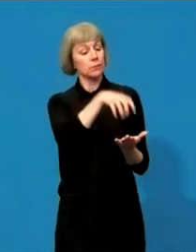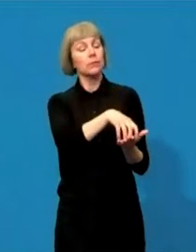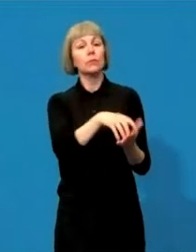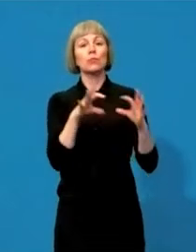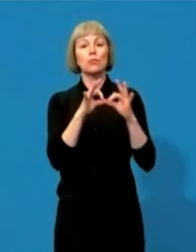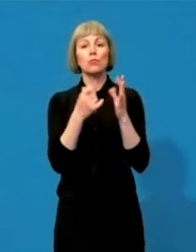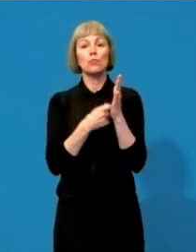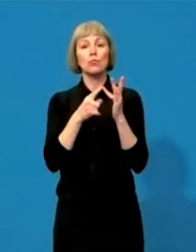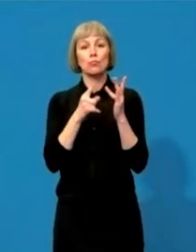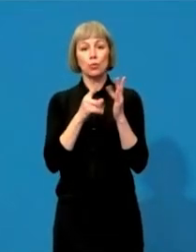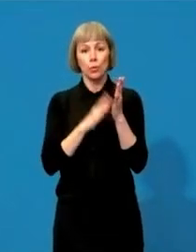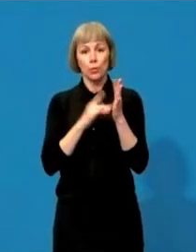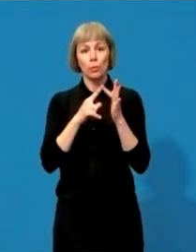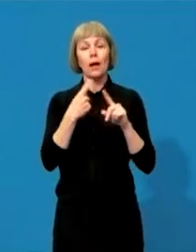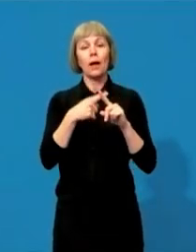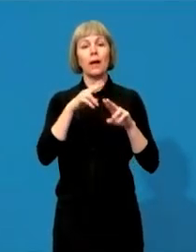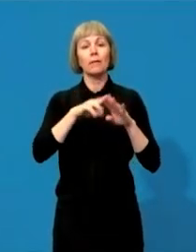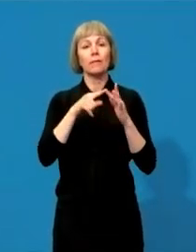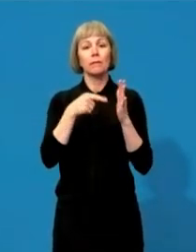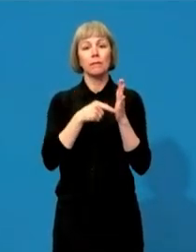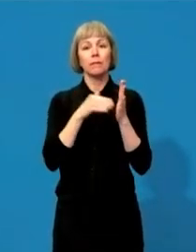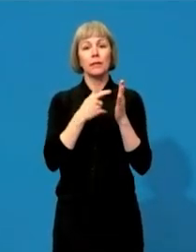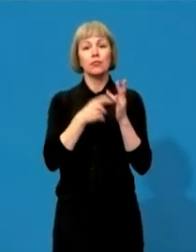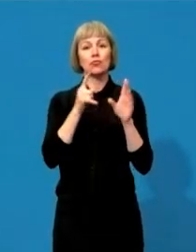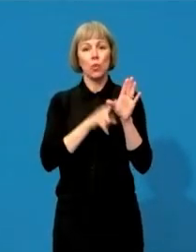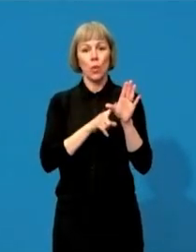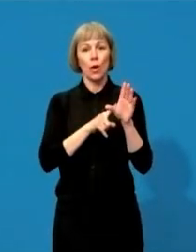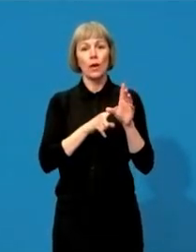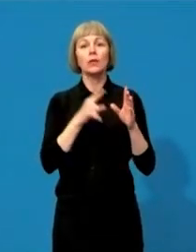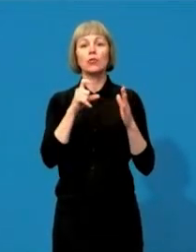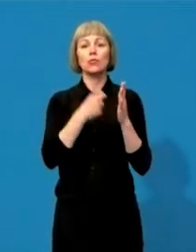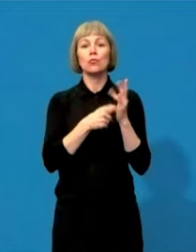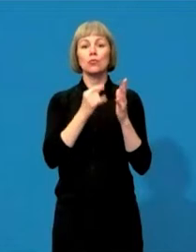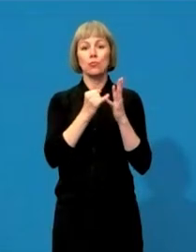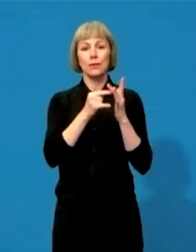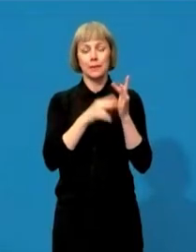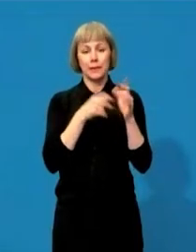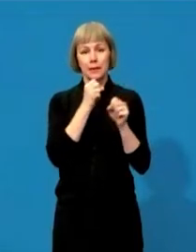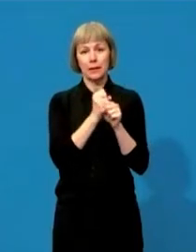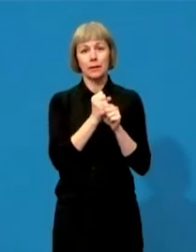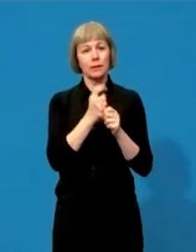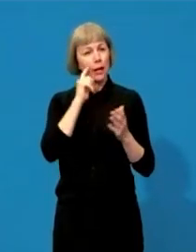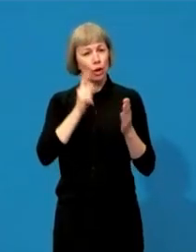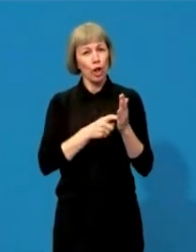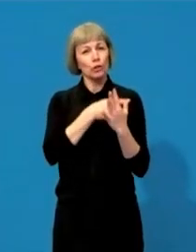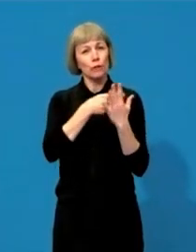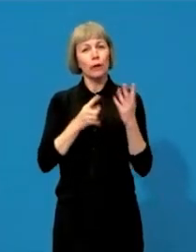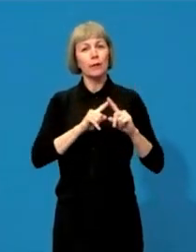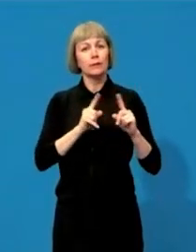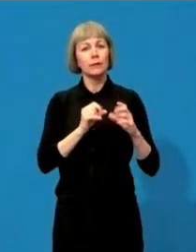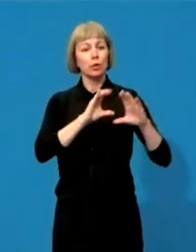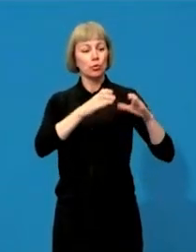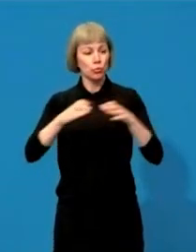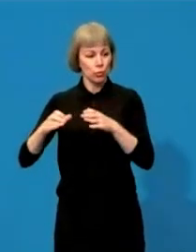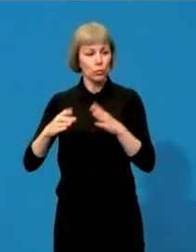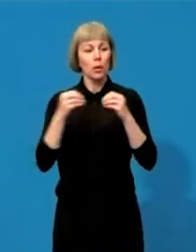Western Australia. We acknowledge the Bunuba, Gooniyandi, Nyikina, Walmajarri and